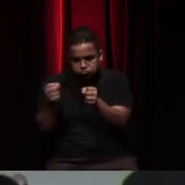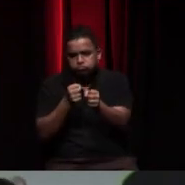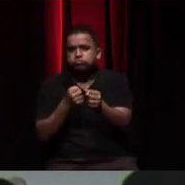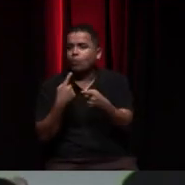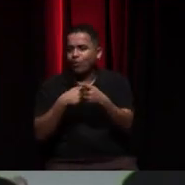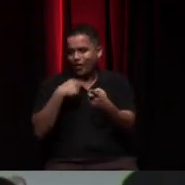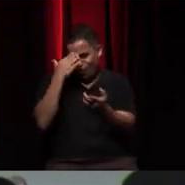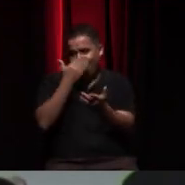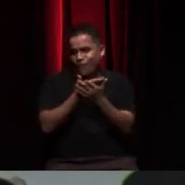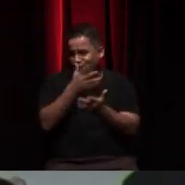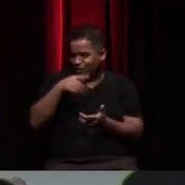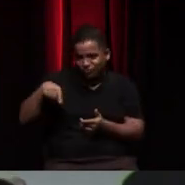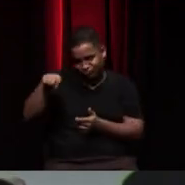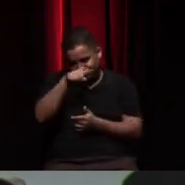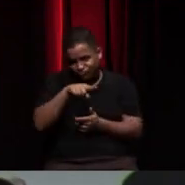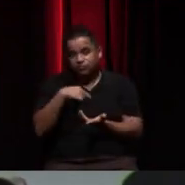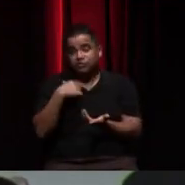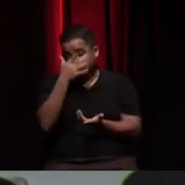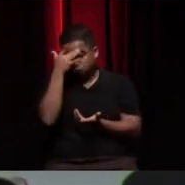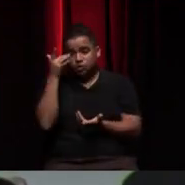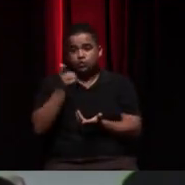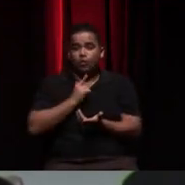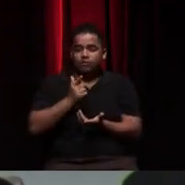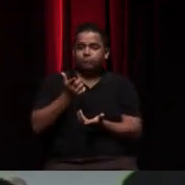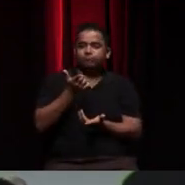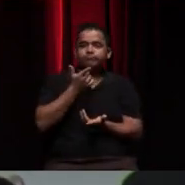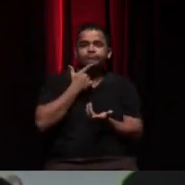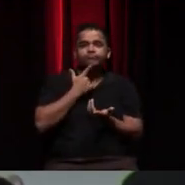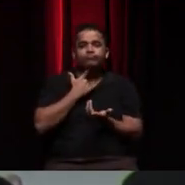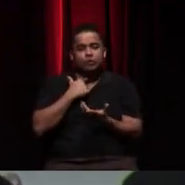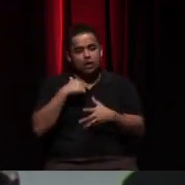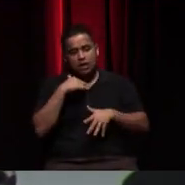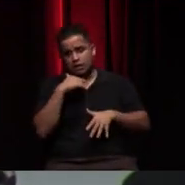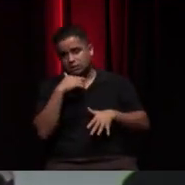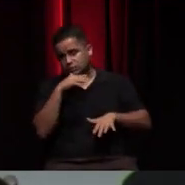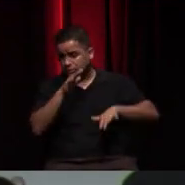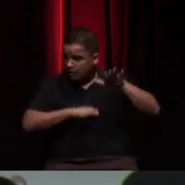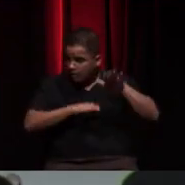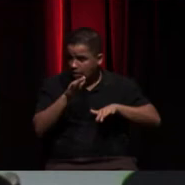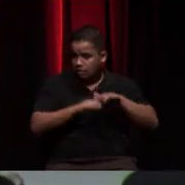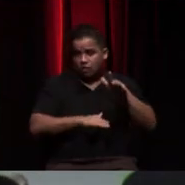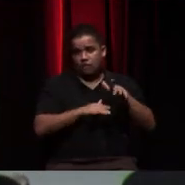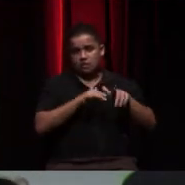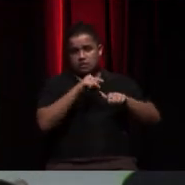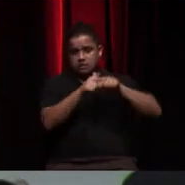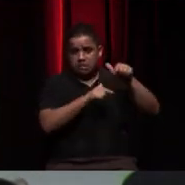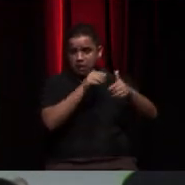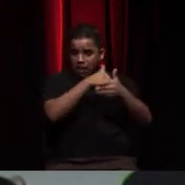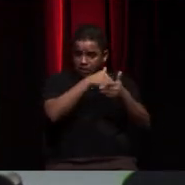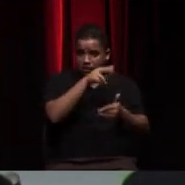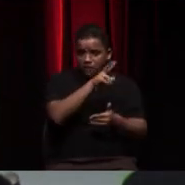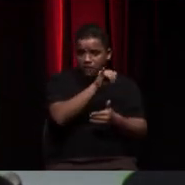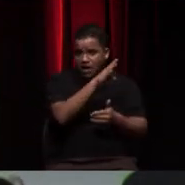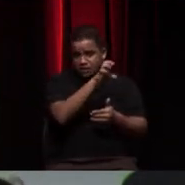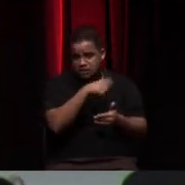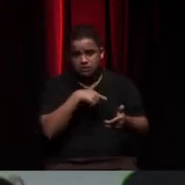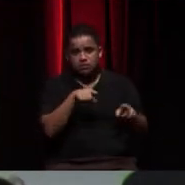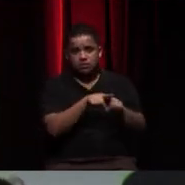you can... The guy will want to do the job and get hired by Vice, do an investigative report or the like.